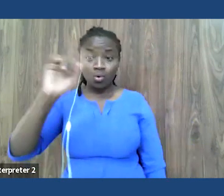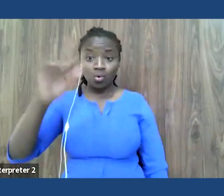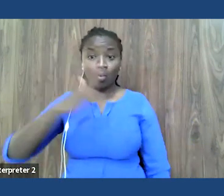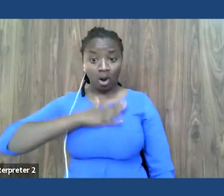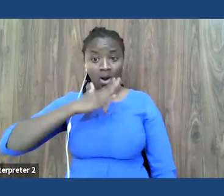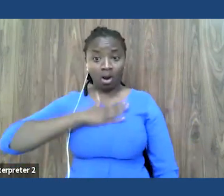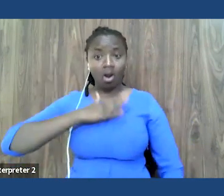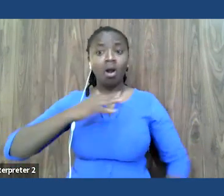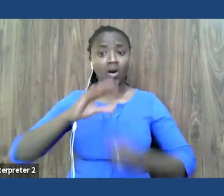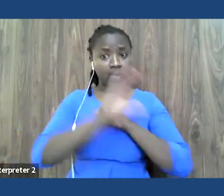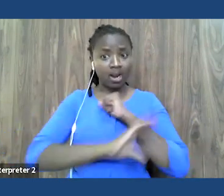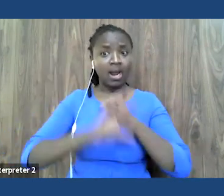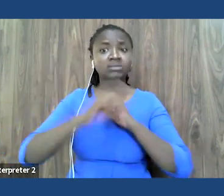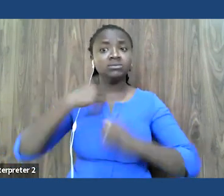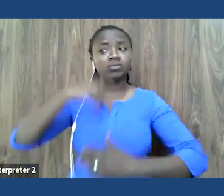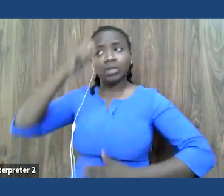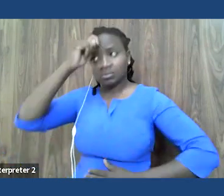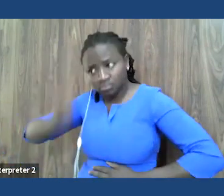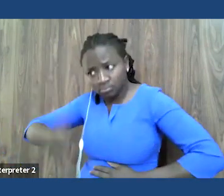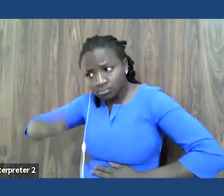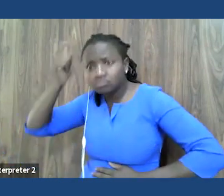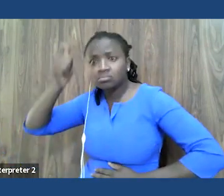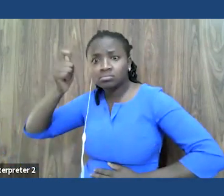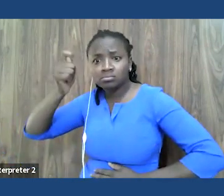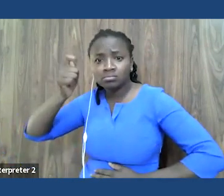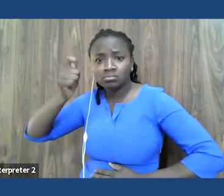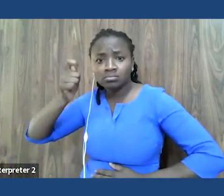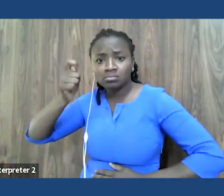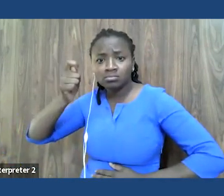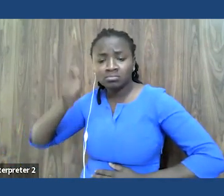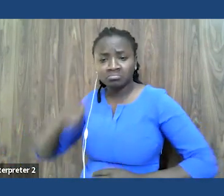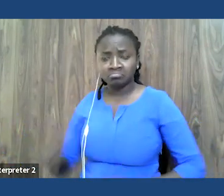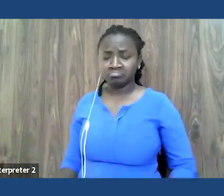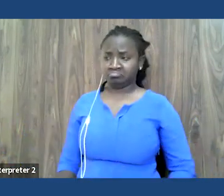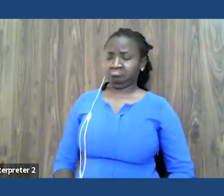In our country, we respect. And that may be true.